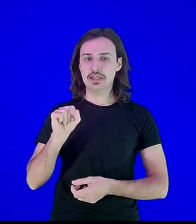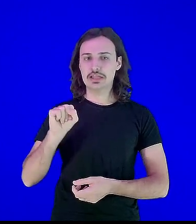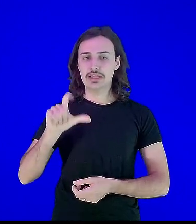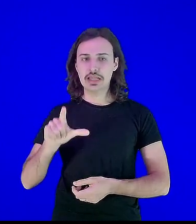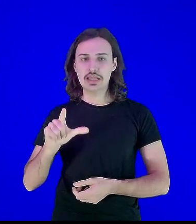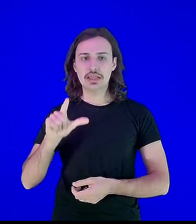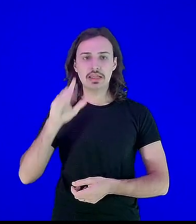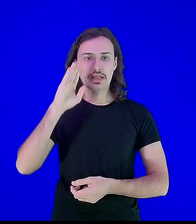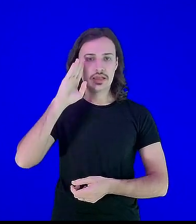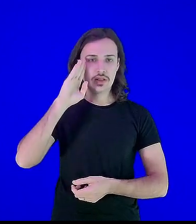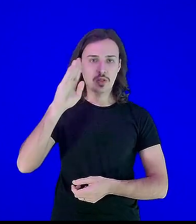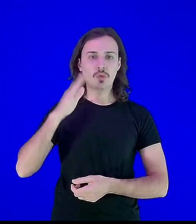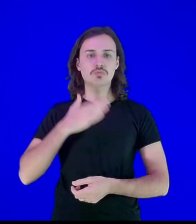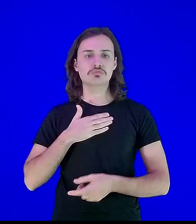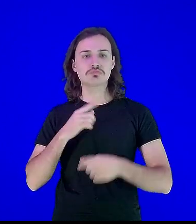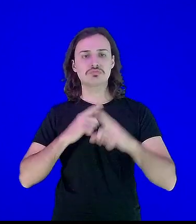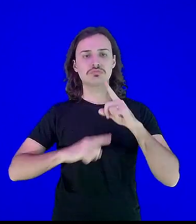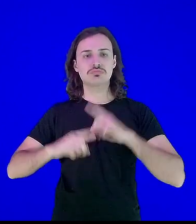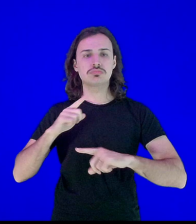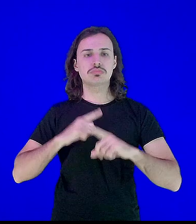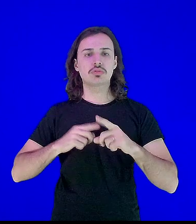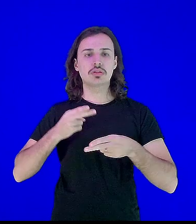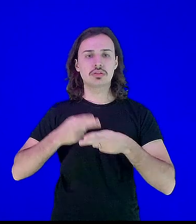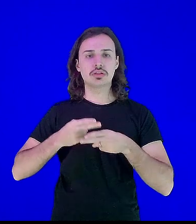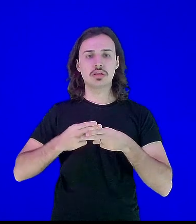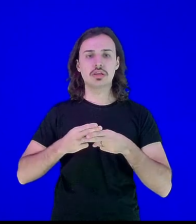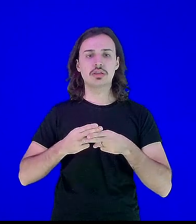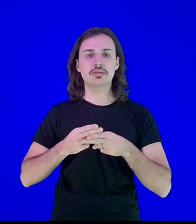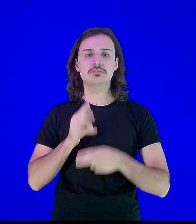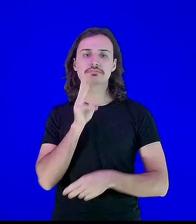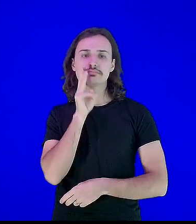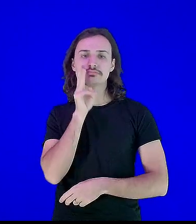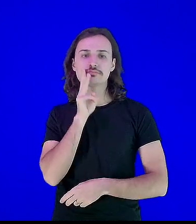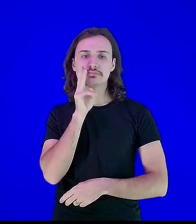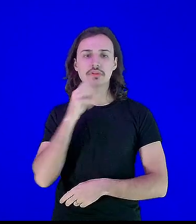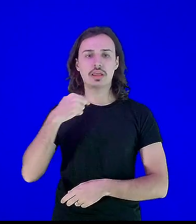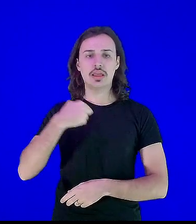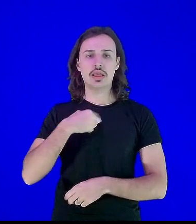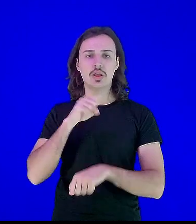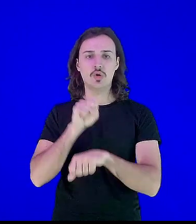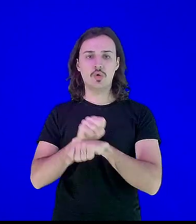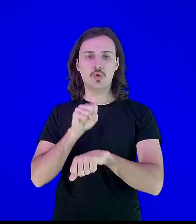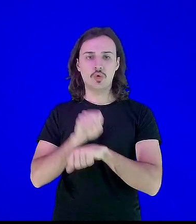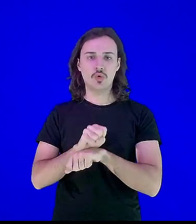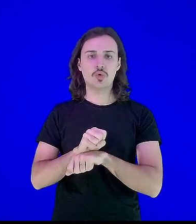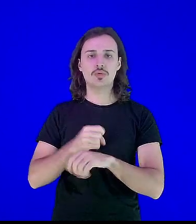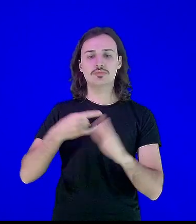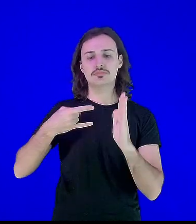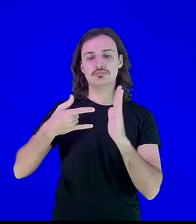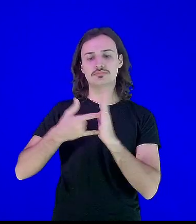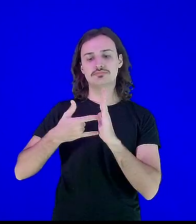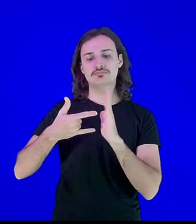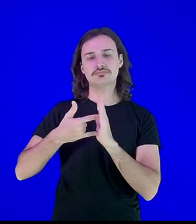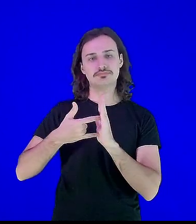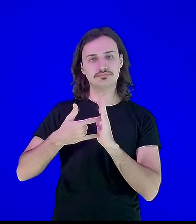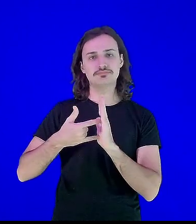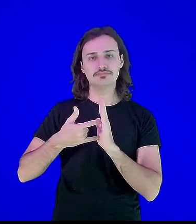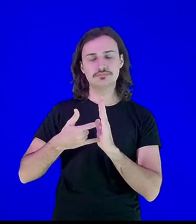"I work as a developer" but I'm going to use this LIBRAS sign so, "desenvolvedor"